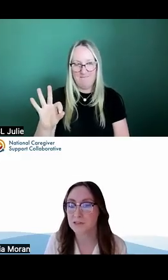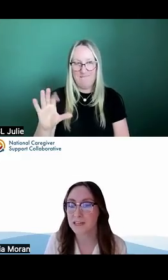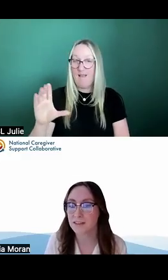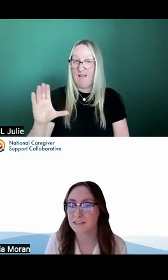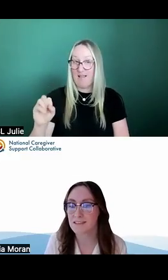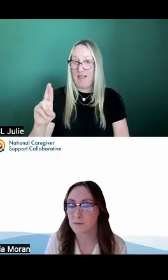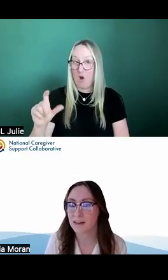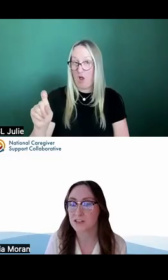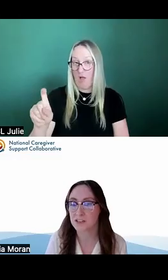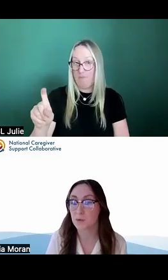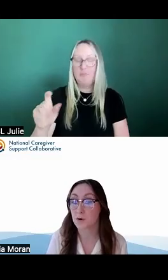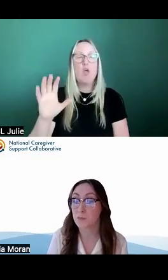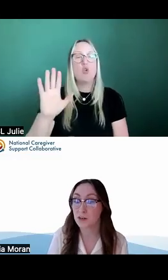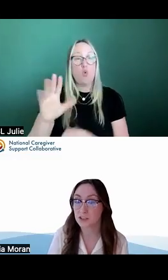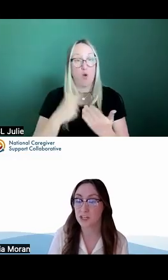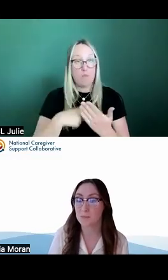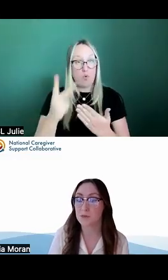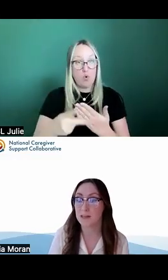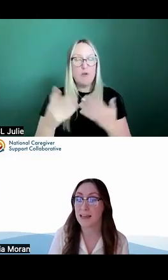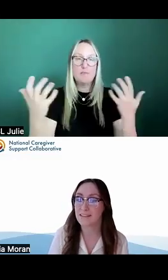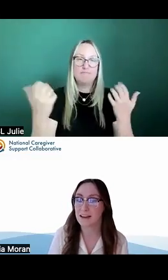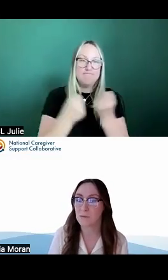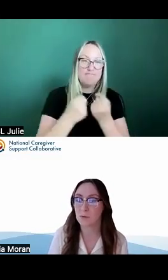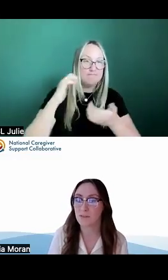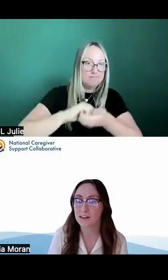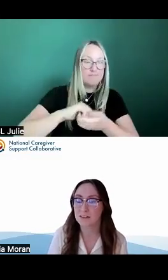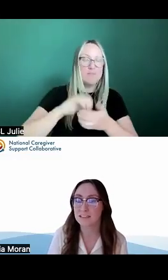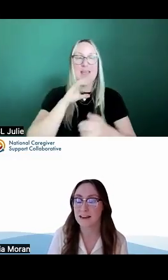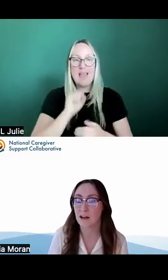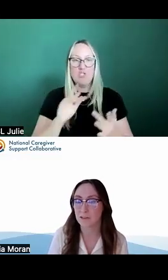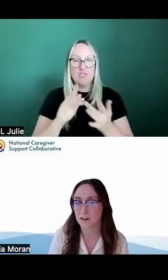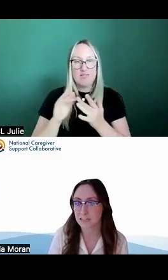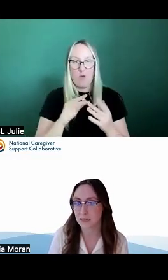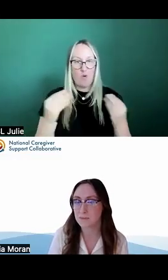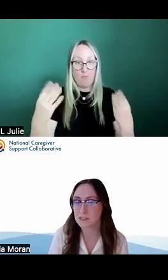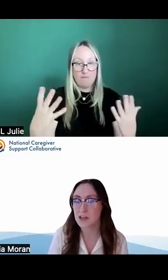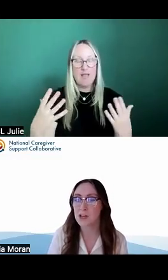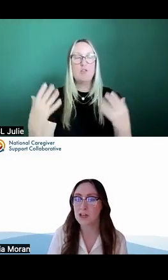uniquely situated to support partnership between aging network providers and health care teams,